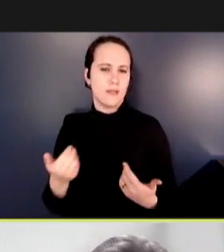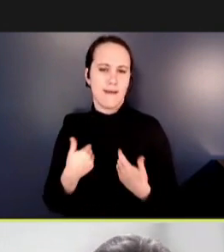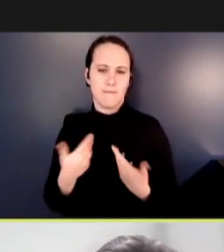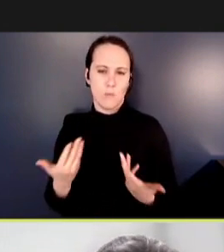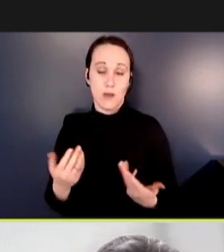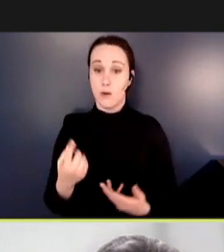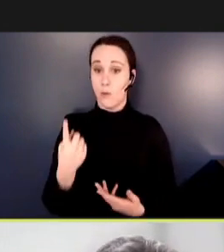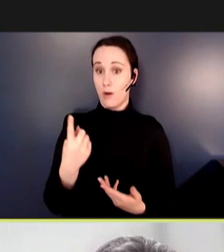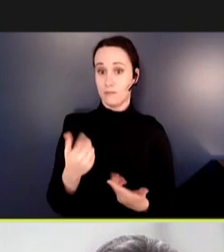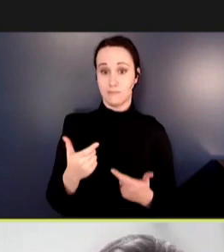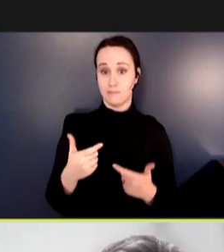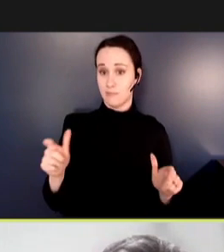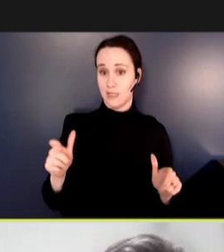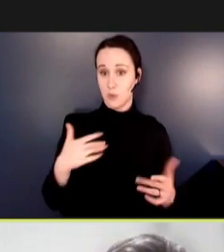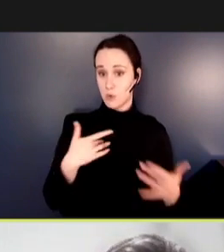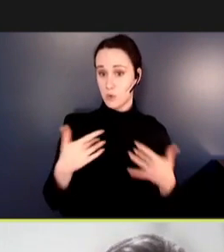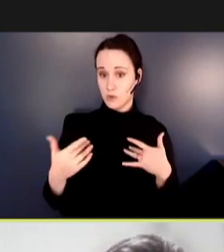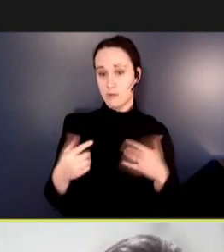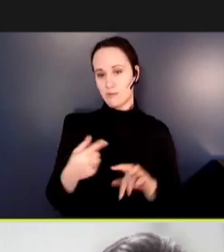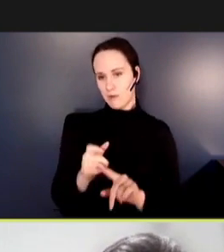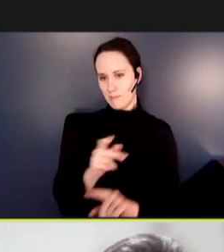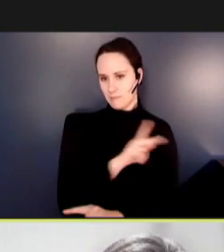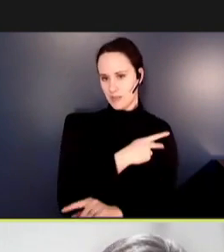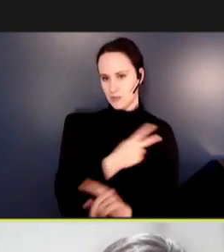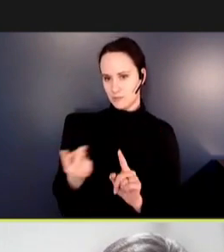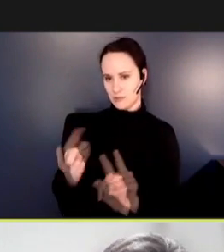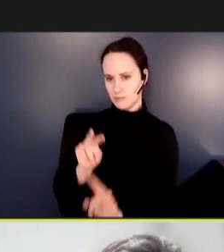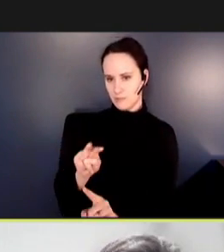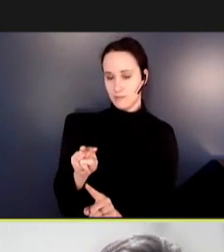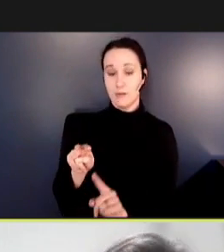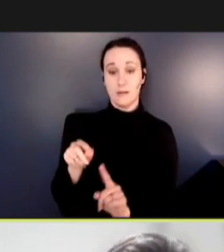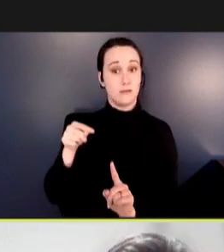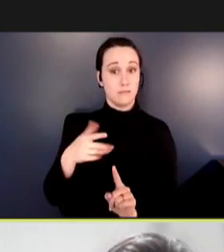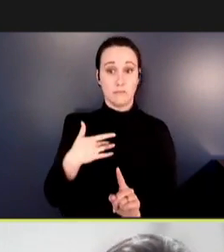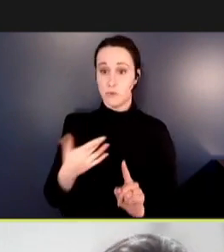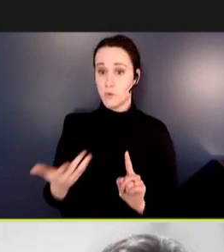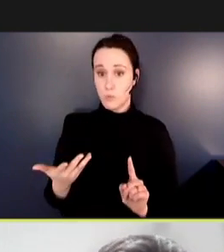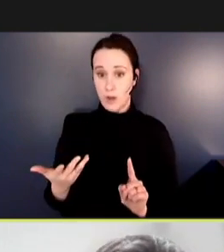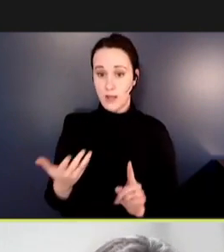as you can see from the patient perspective, is the safety, the safety of the vaccine to